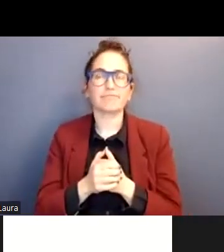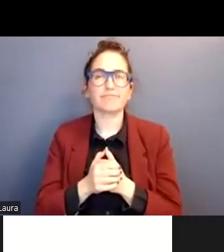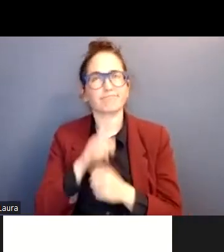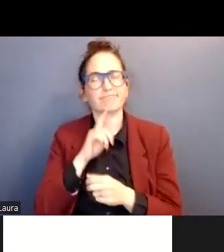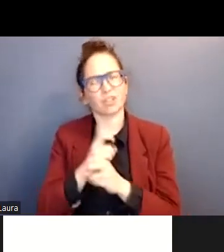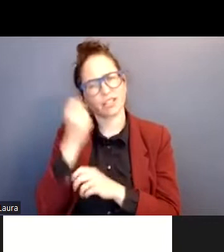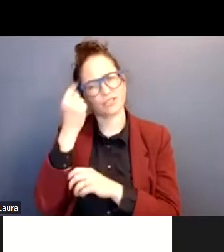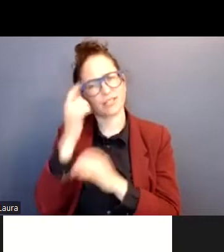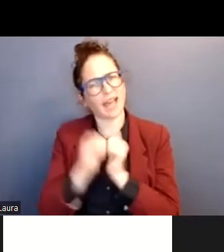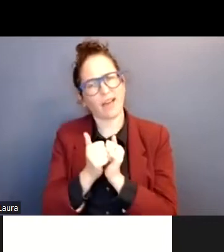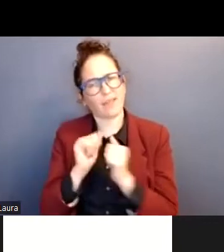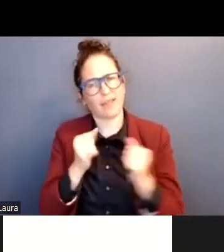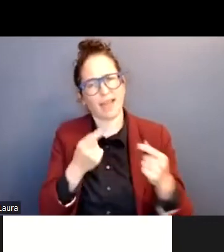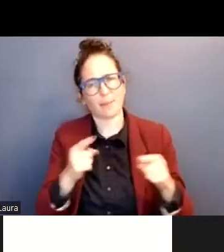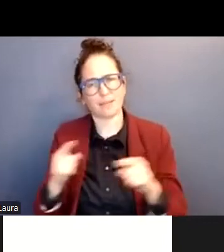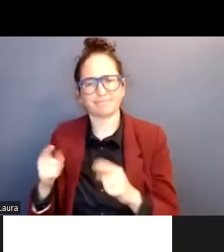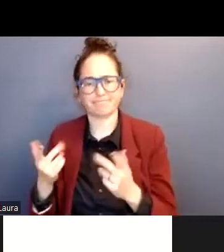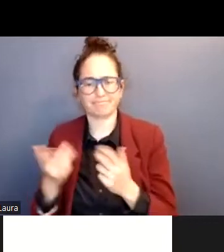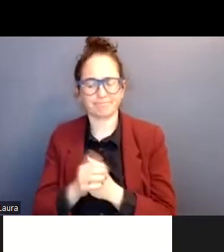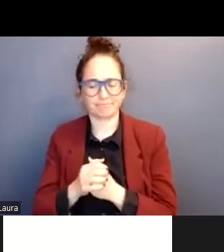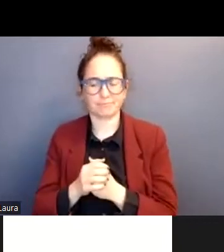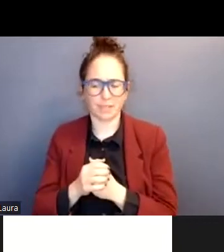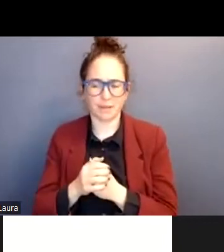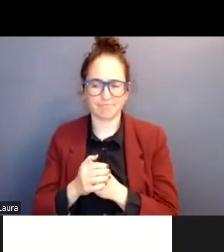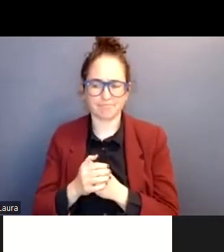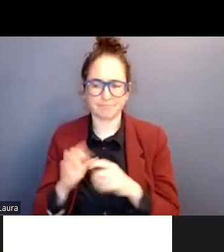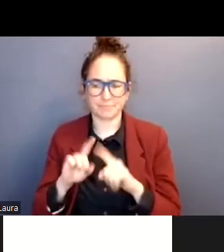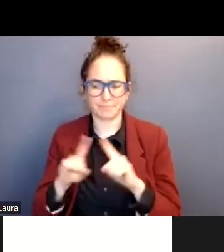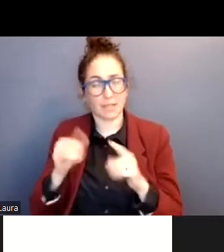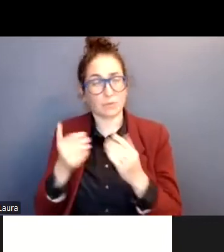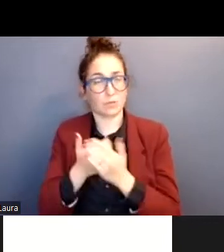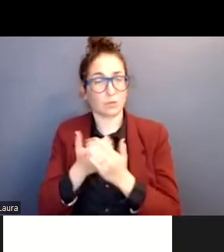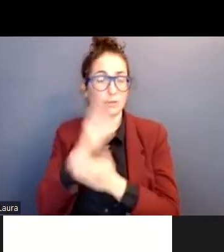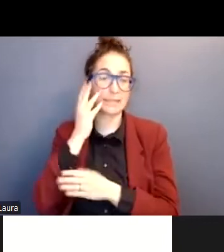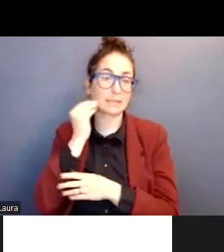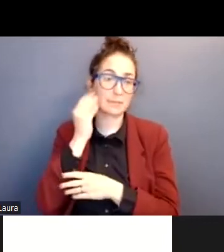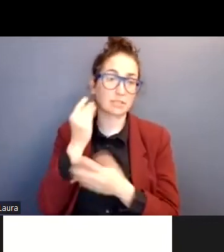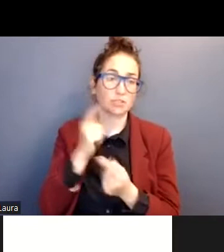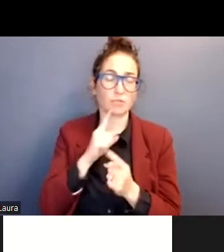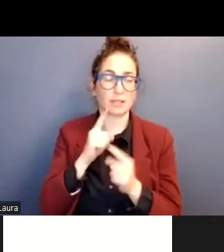could have all happened. But it was a new experience. And it was further learning for me so that